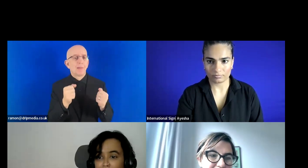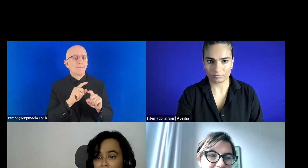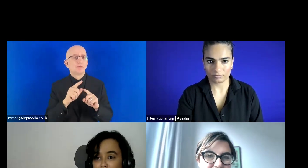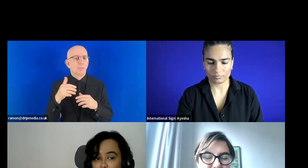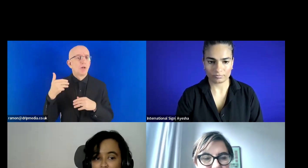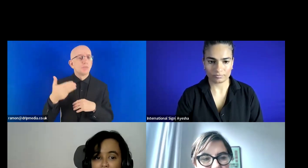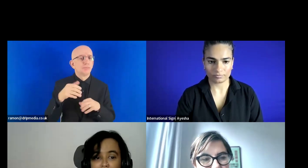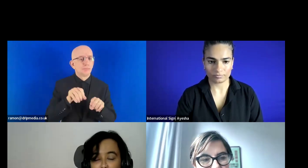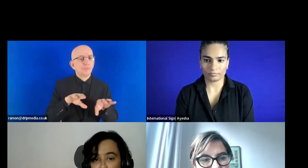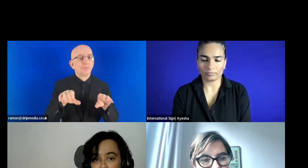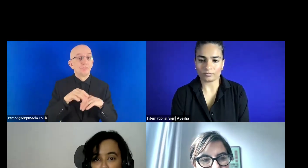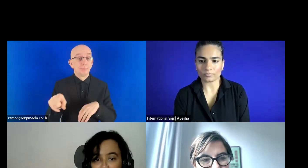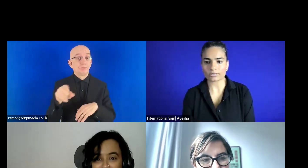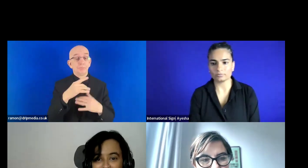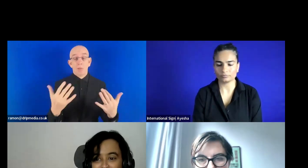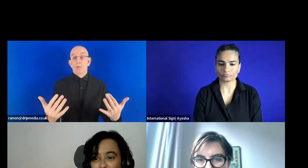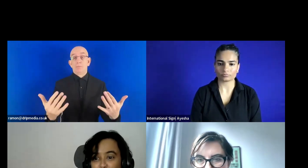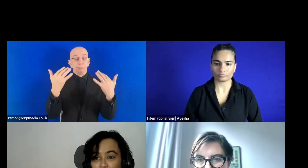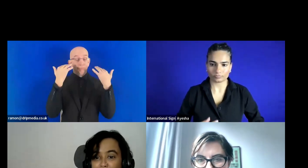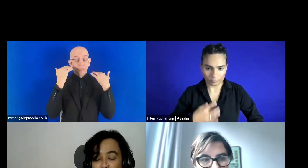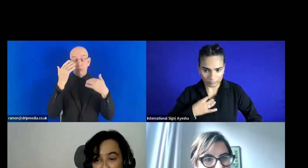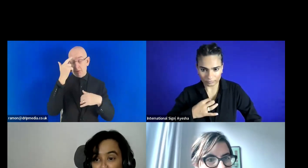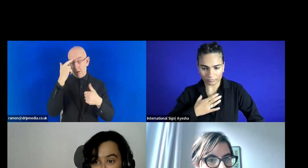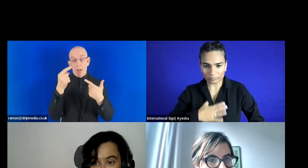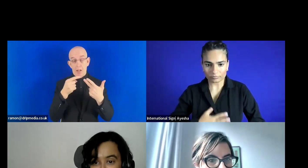And someone asked about conflict. Are they sharing rooms?